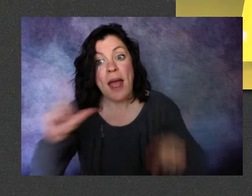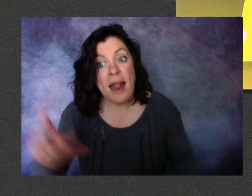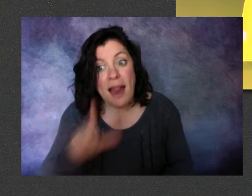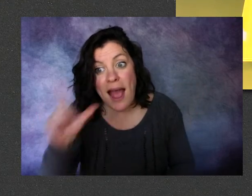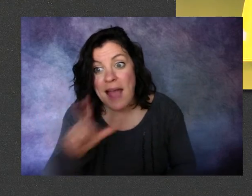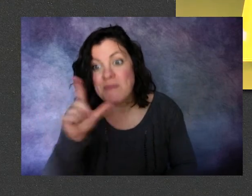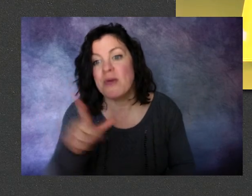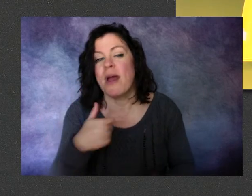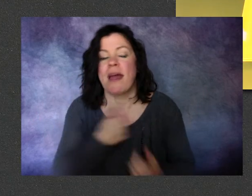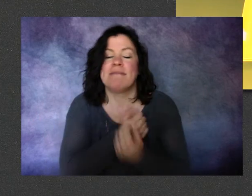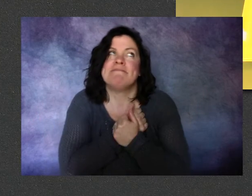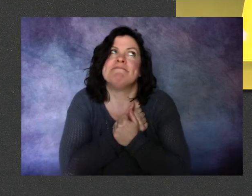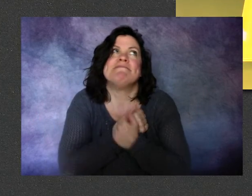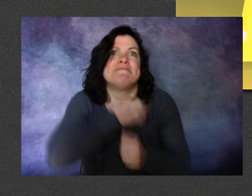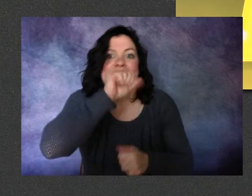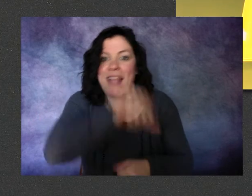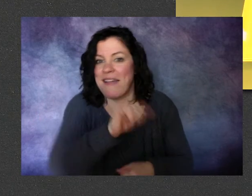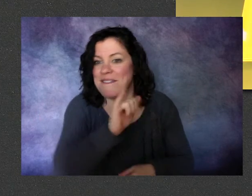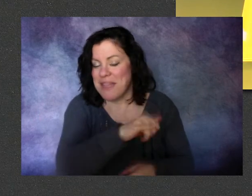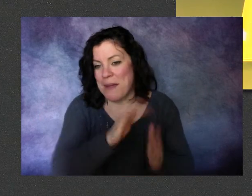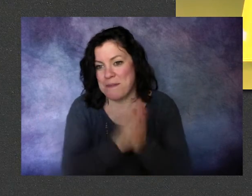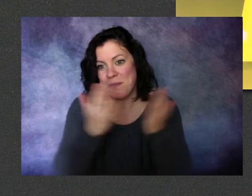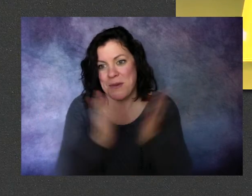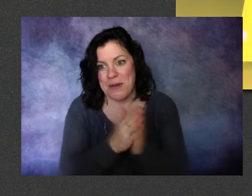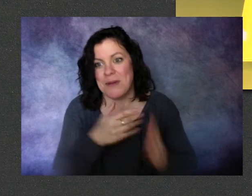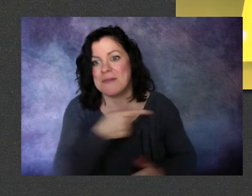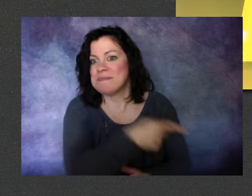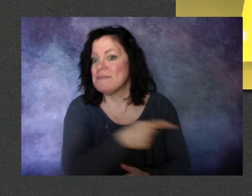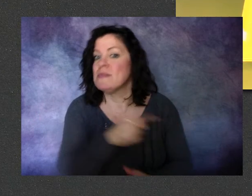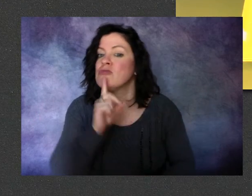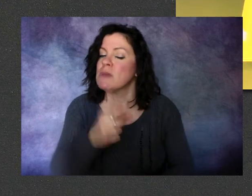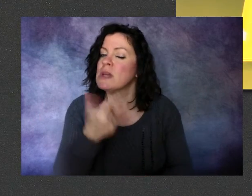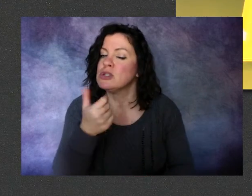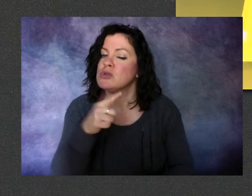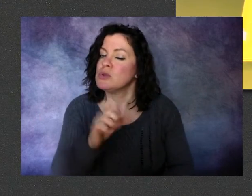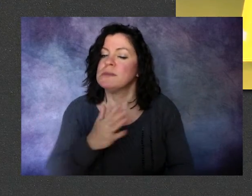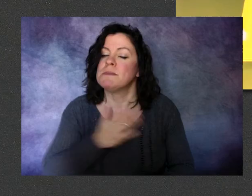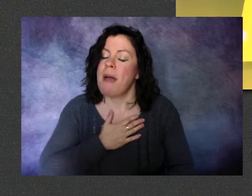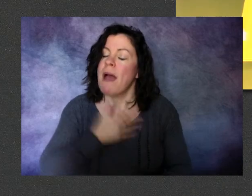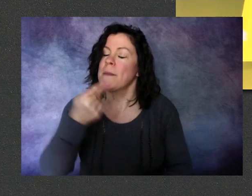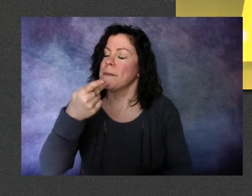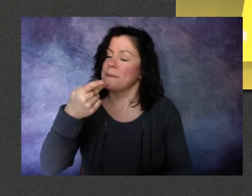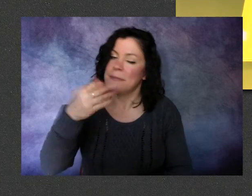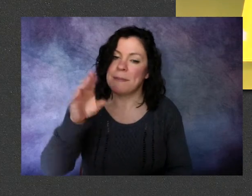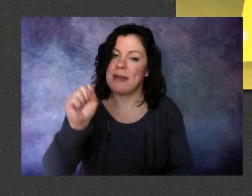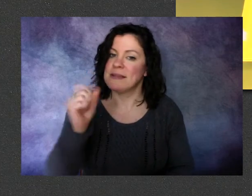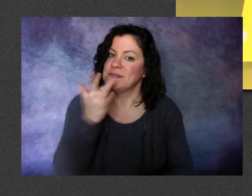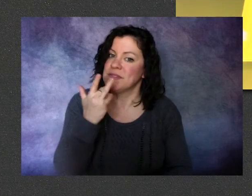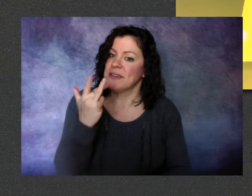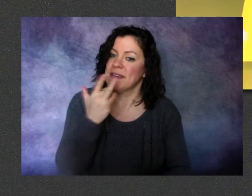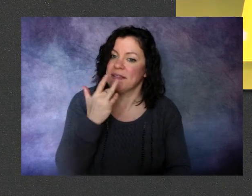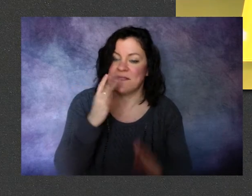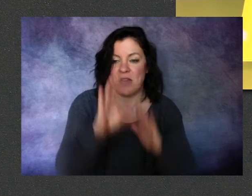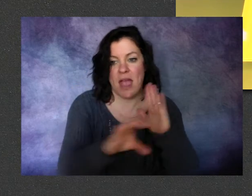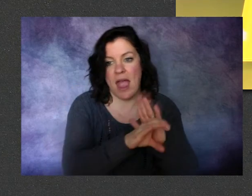I love reading and I especially love reading about George because he is my favorite PBS character. I love him.